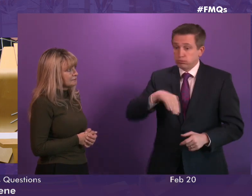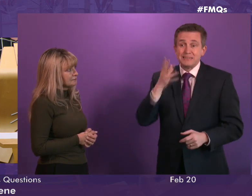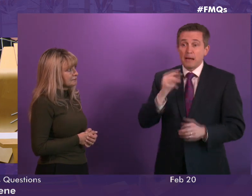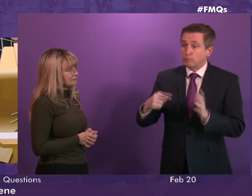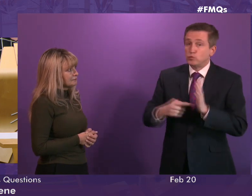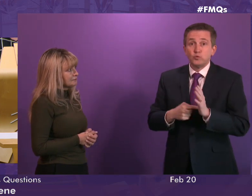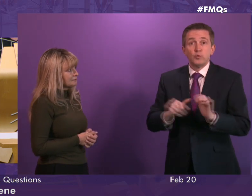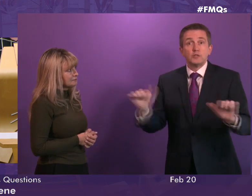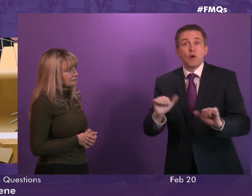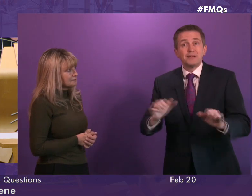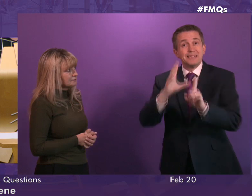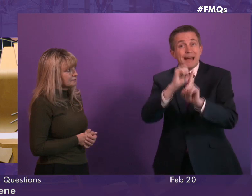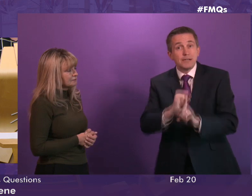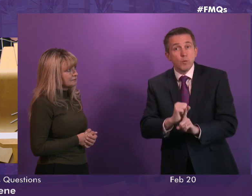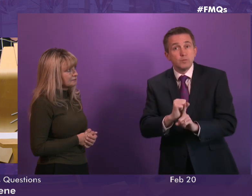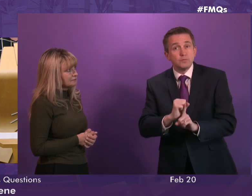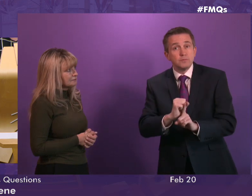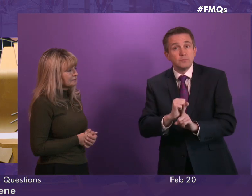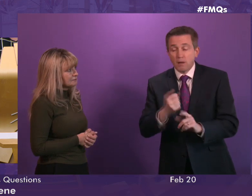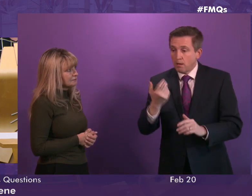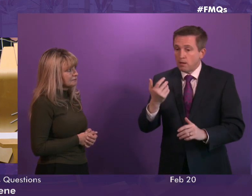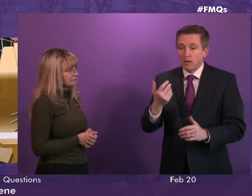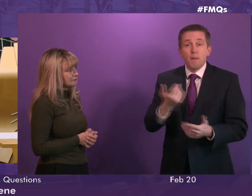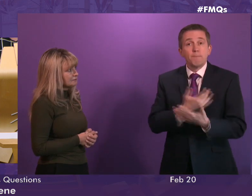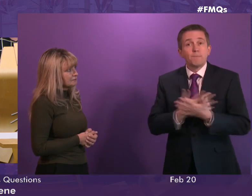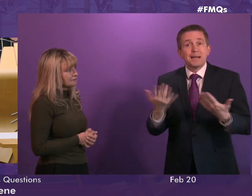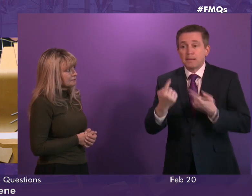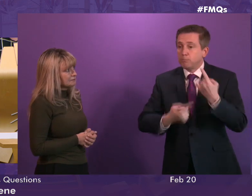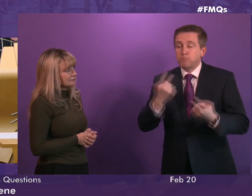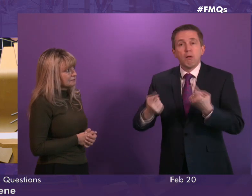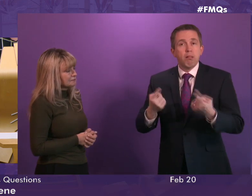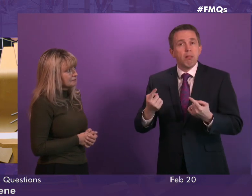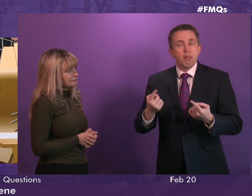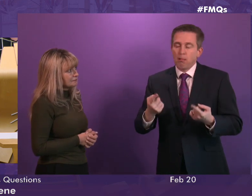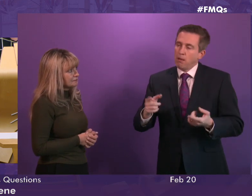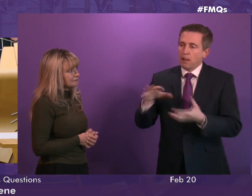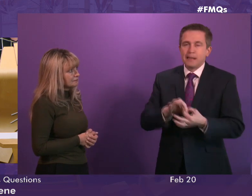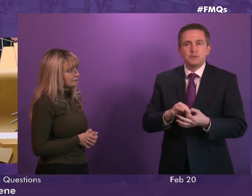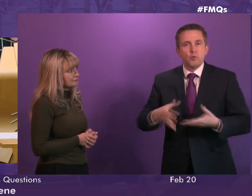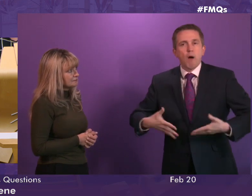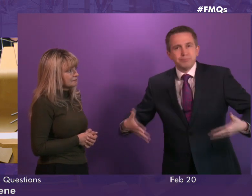diagnosed. The majority of those new cases will be linked to obesity, but the good news